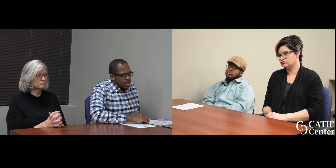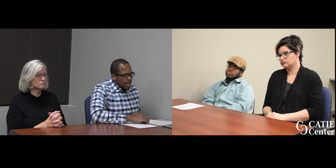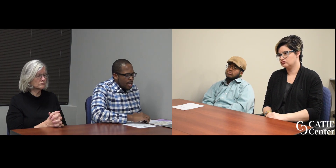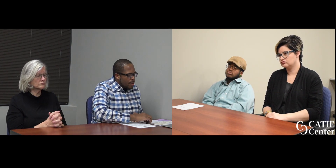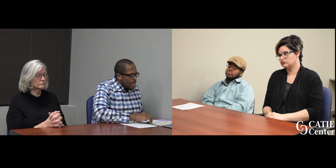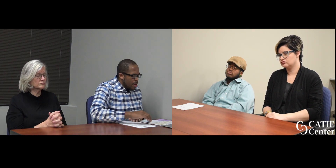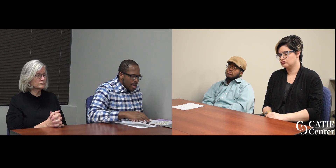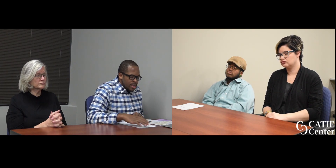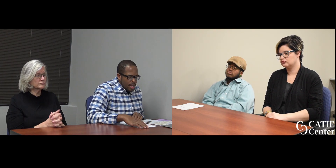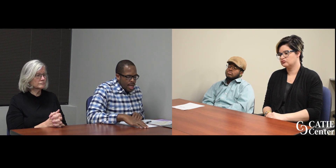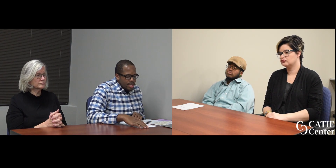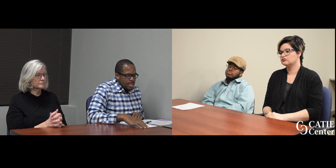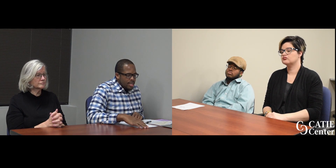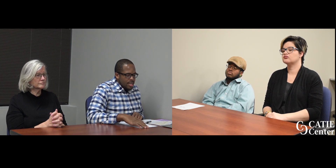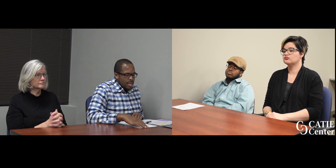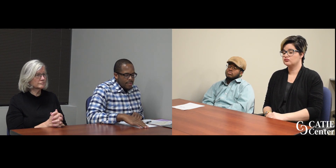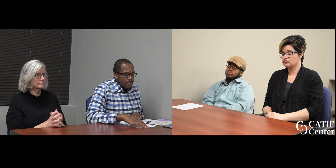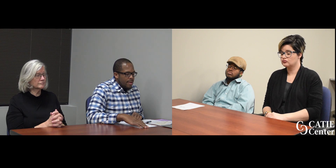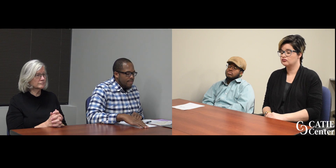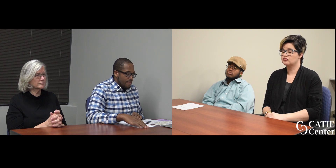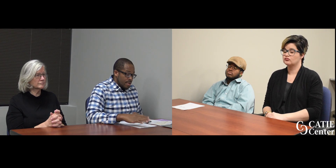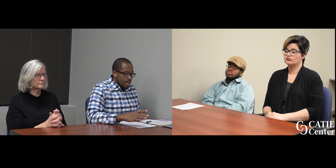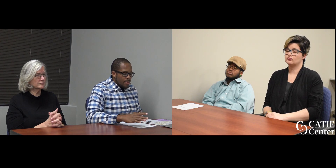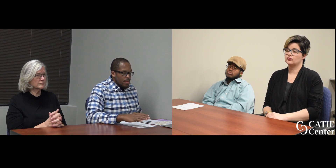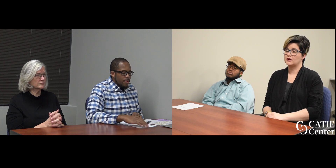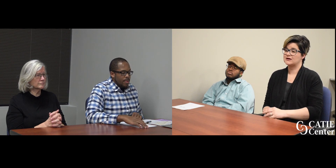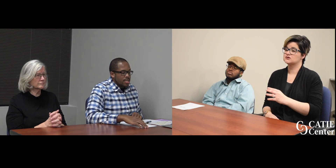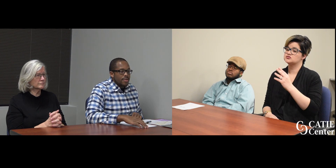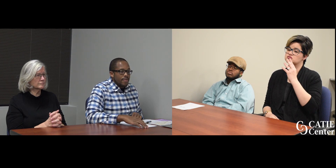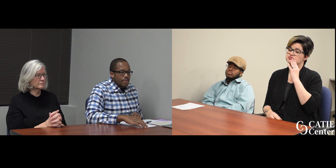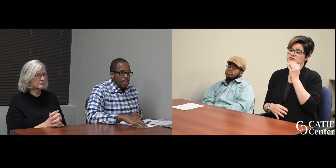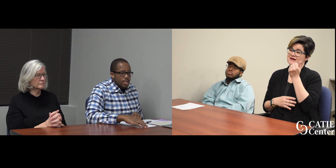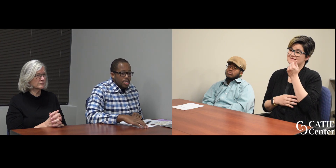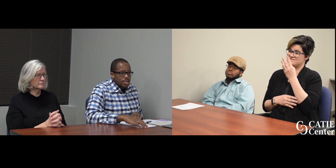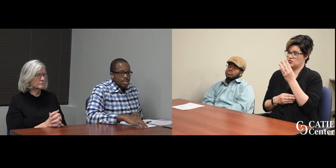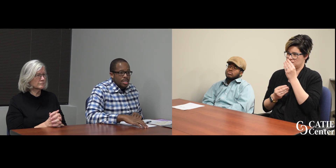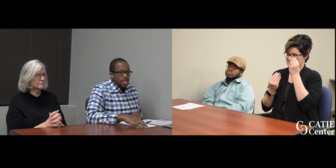So now, okay, I'll just need to give you a couple pieces of information,